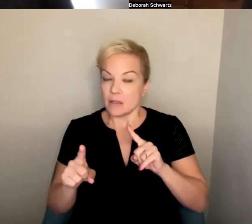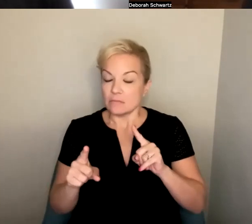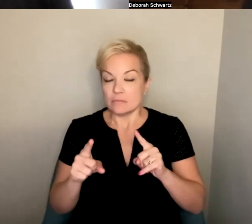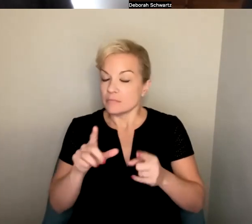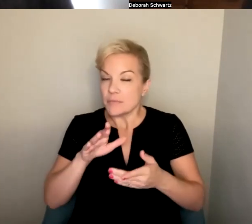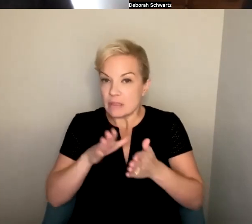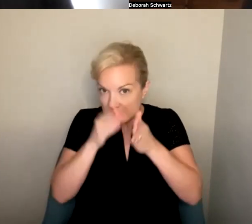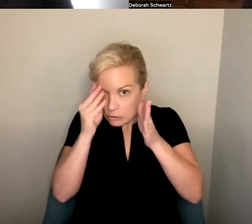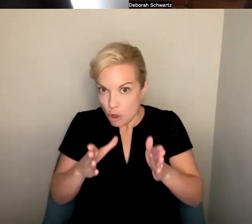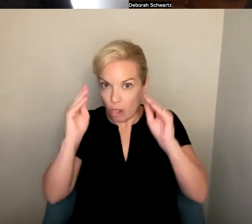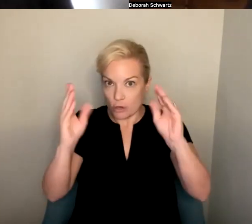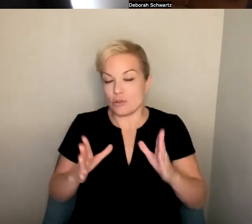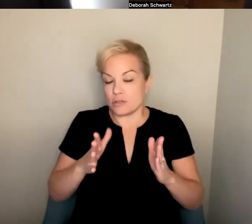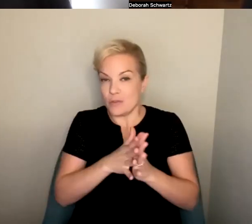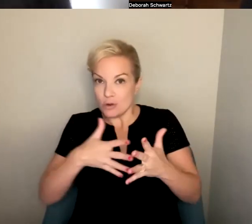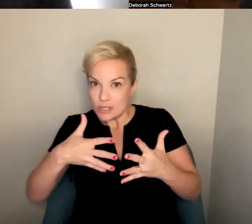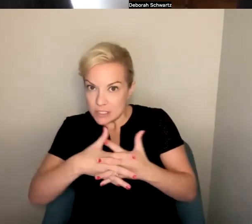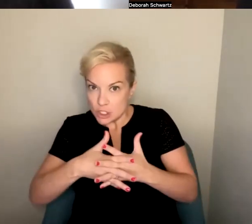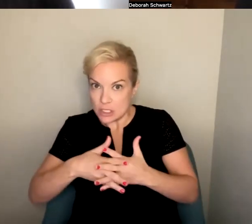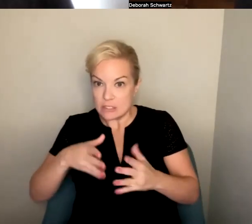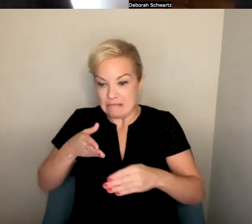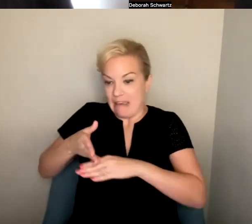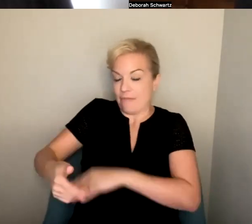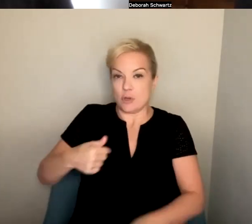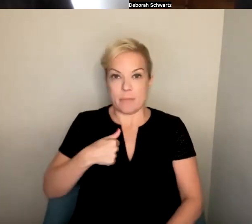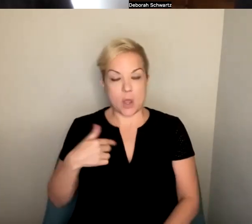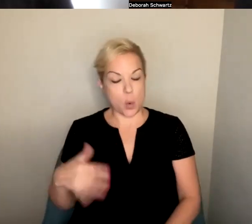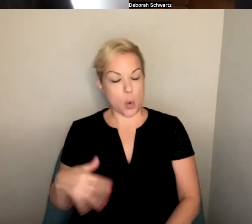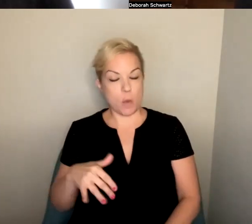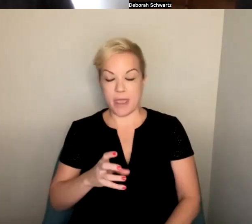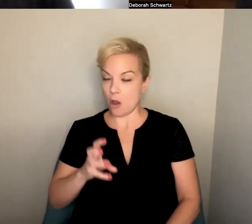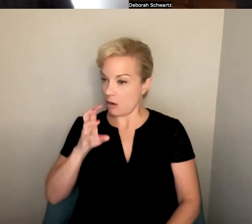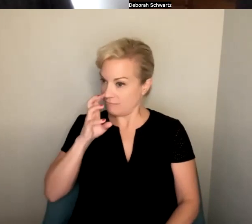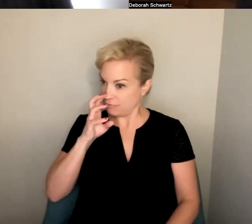after myself and my peer group are fierce, they hold people accountable and, you know,